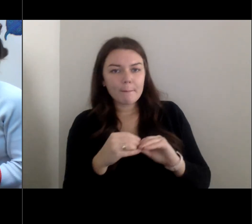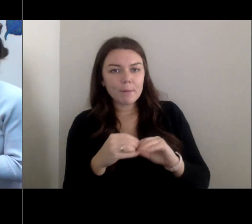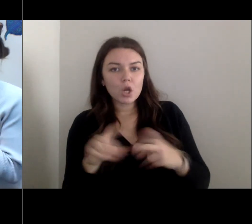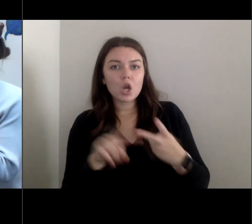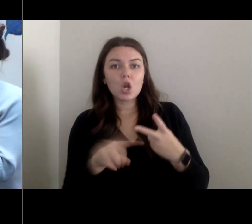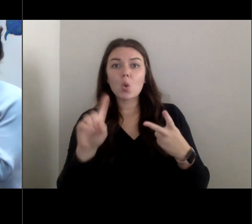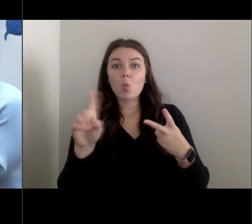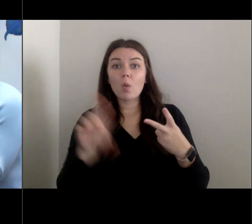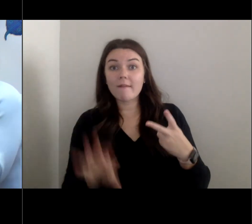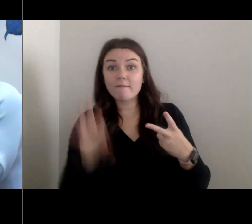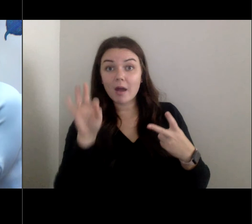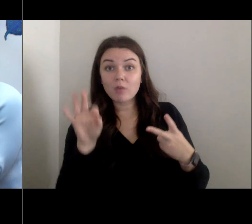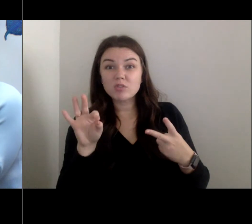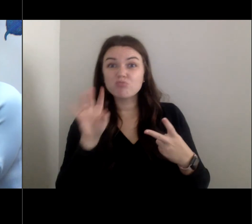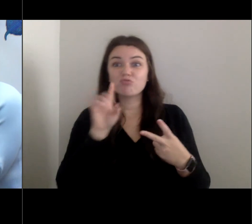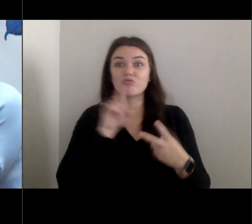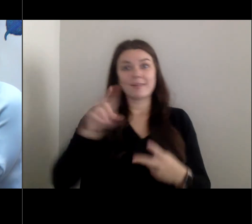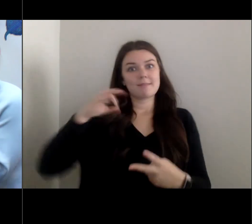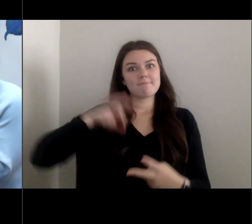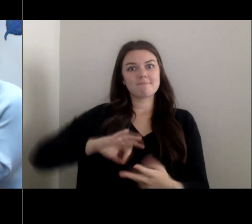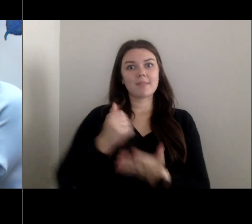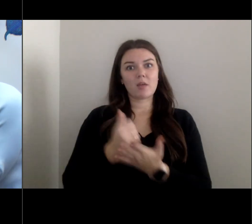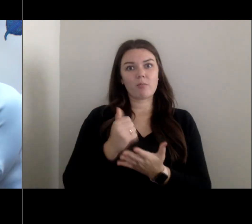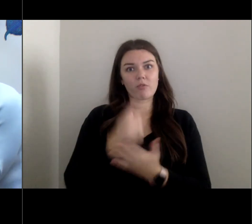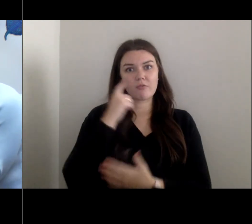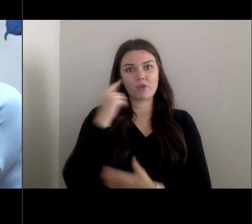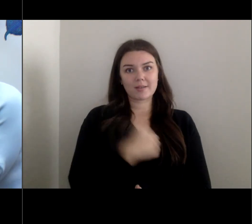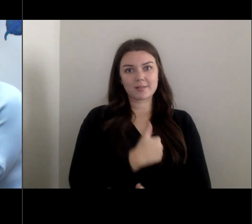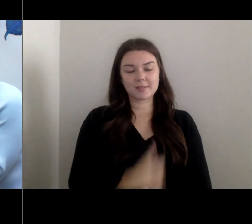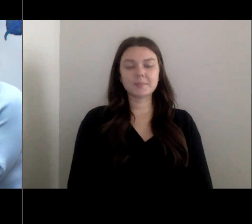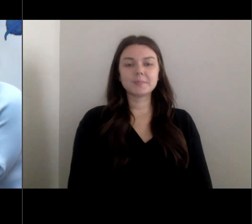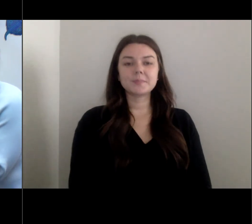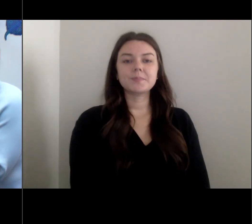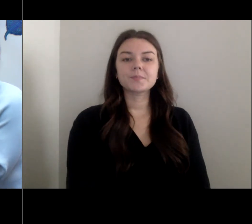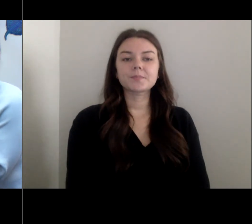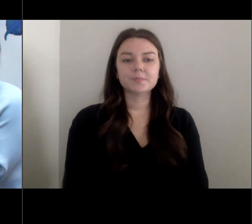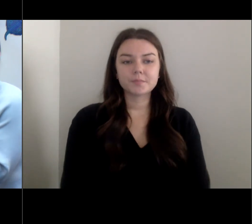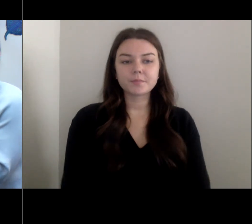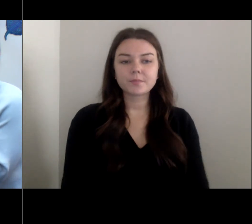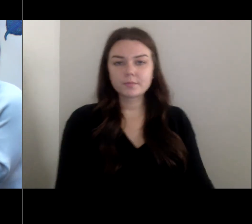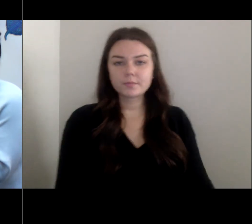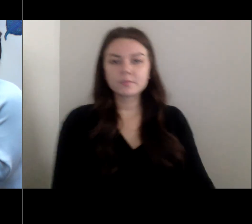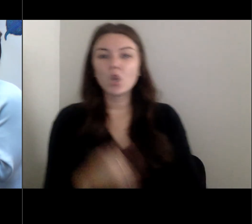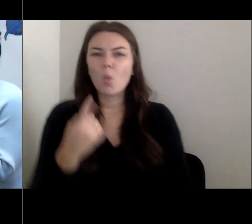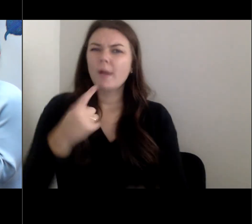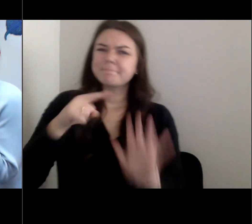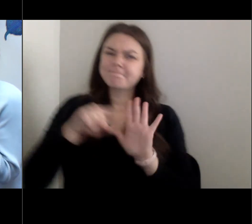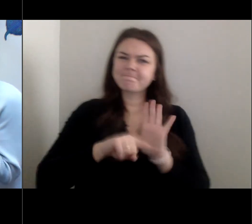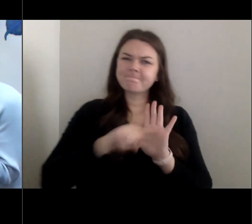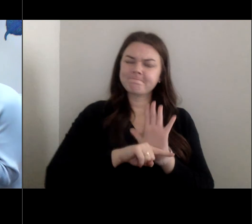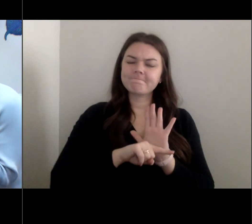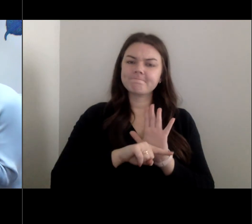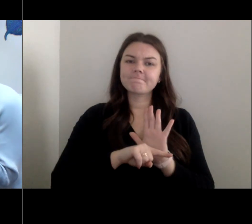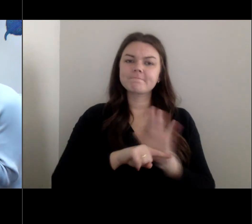And that can be really helpful. But one of the problems with this type of tagging is that sometimes we might not have a fishery